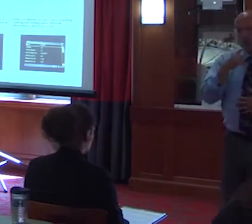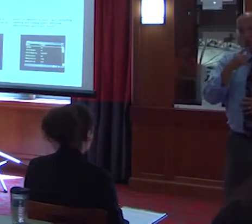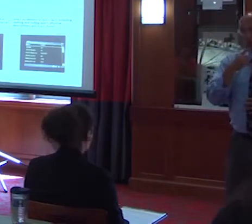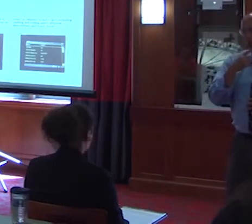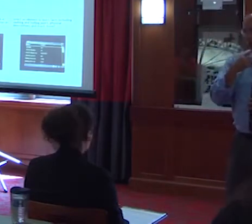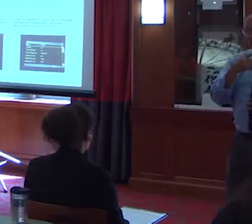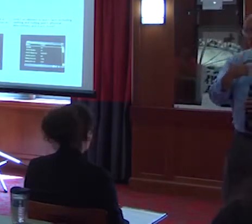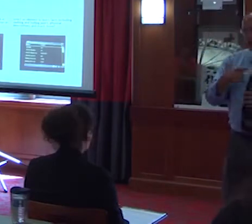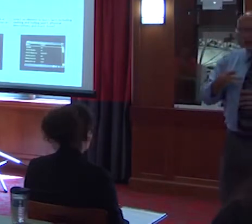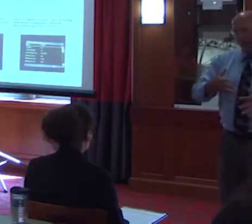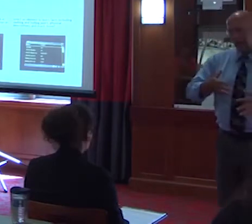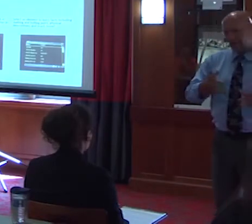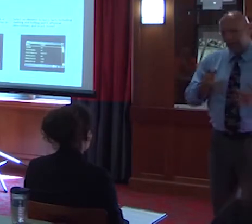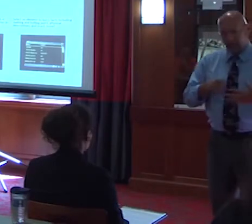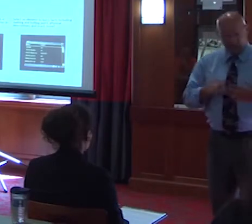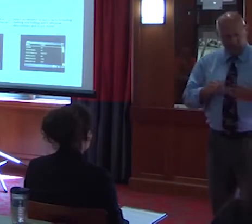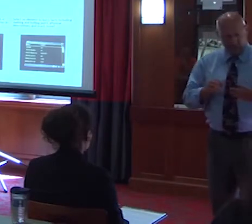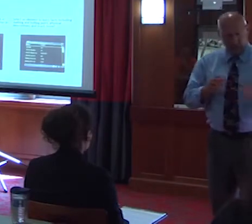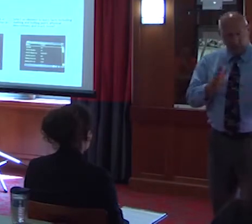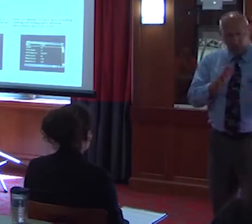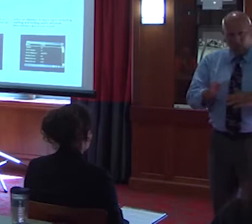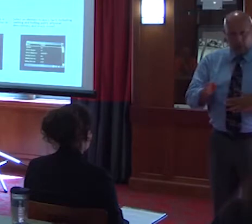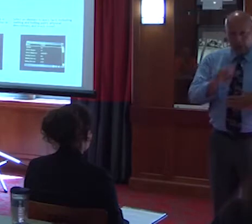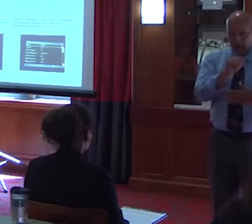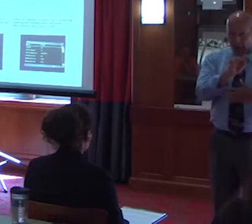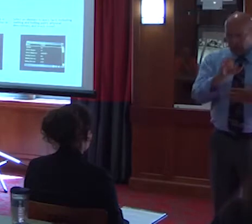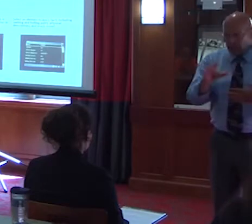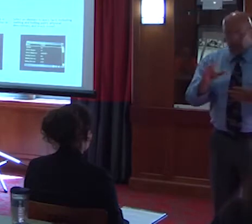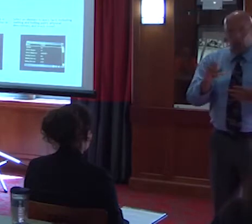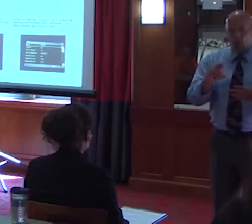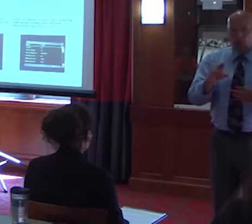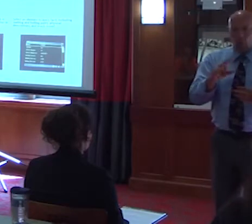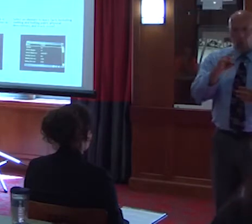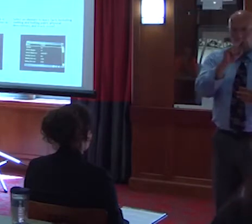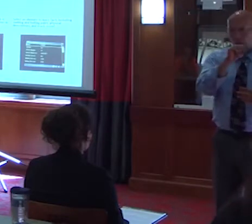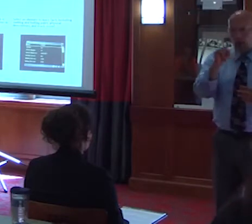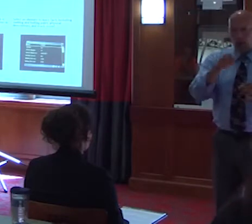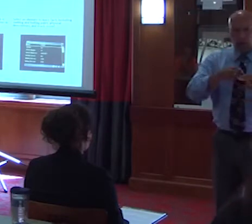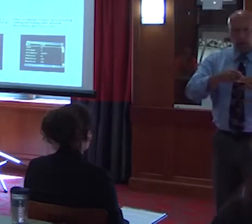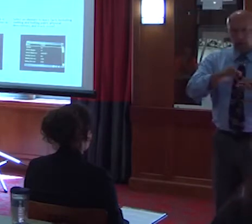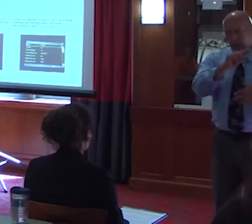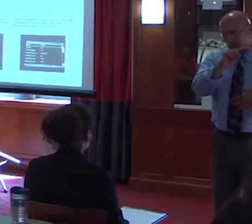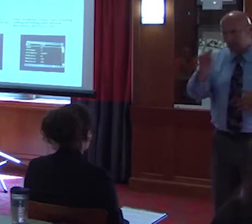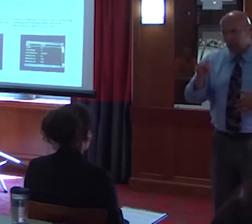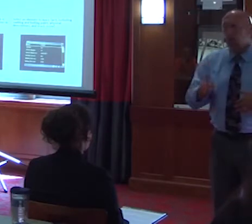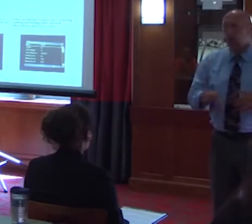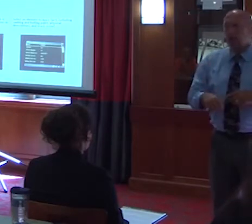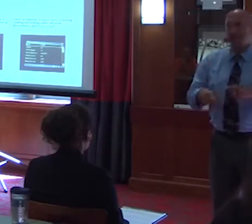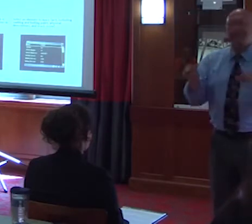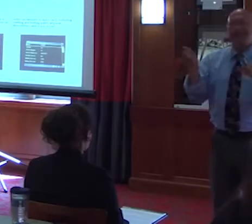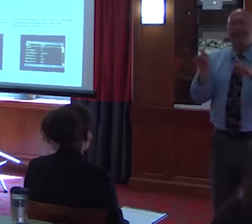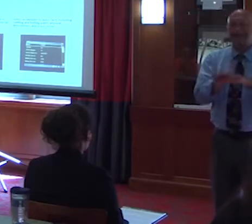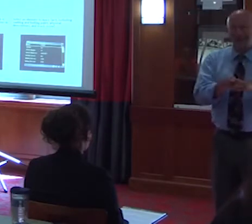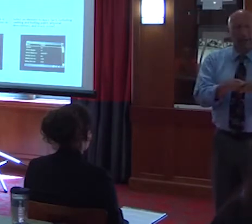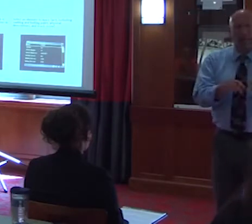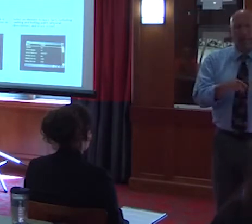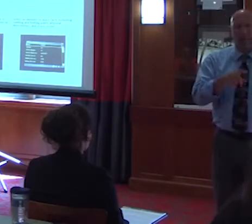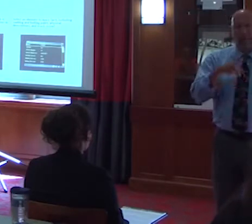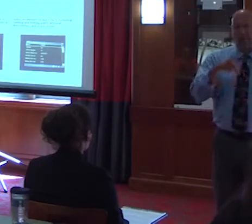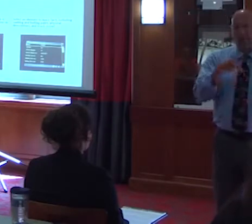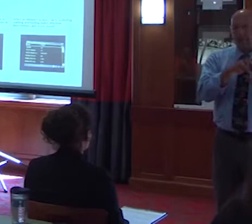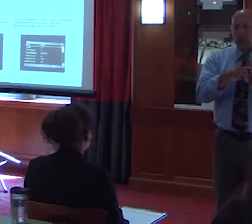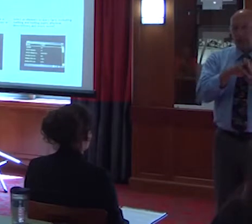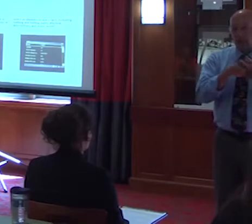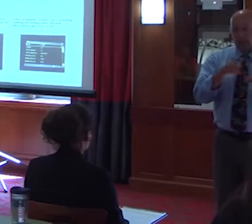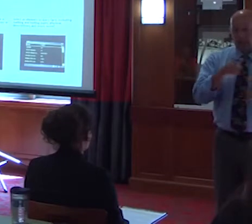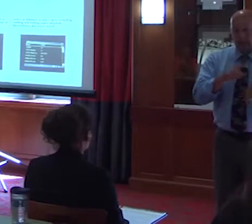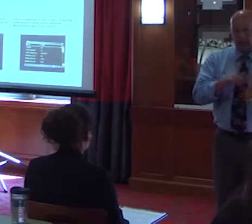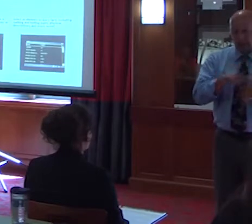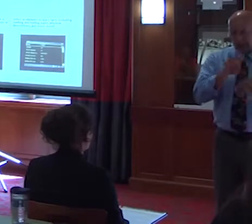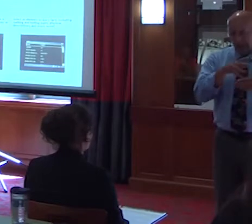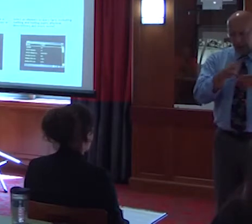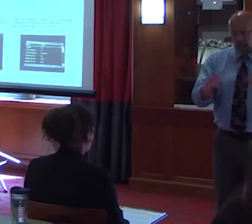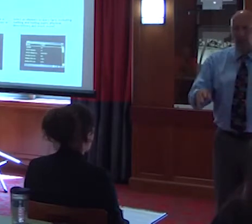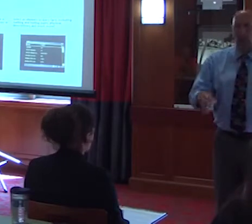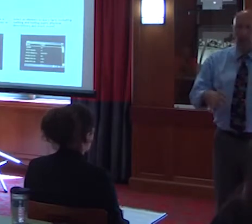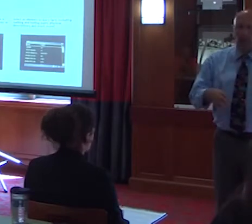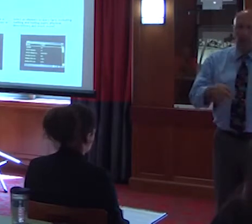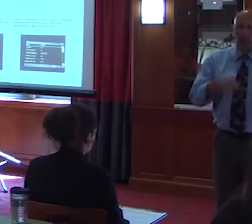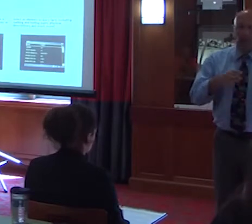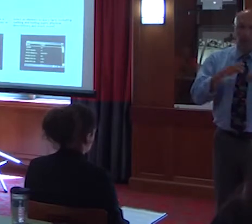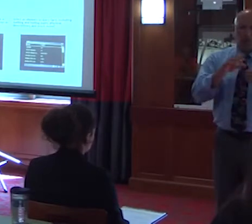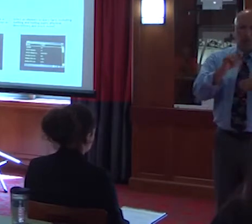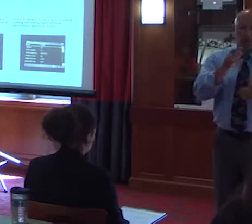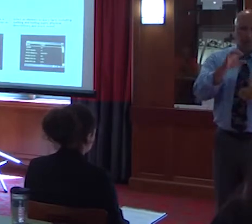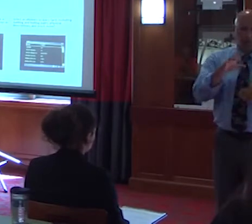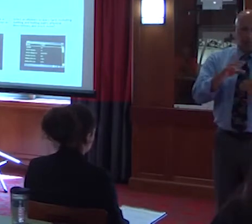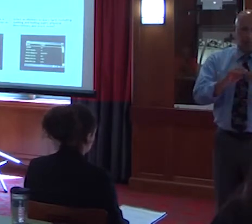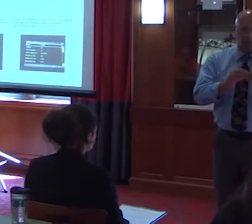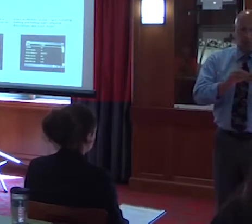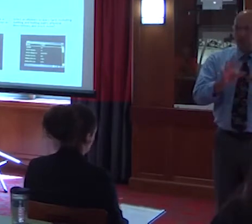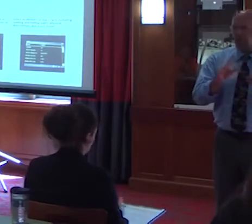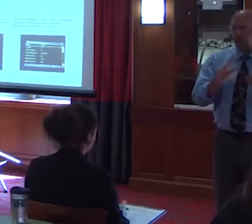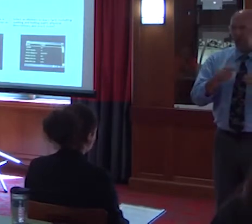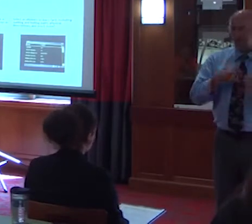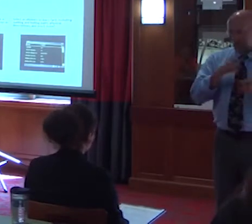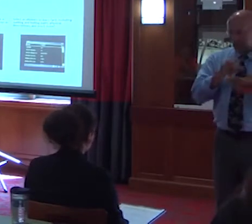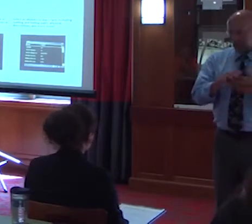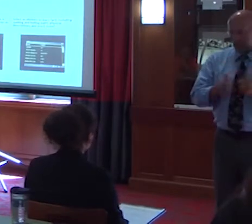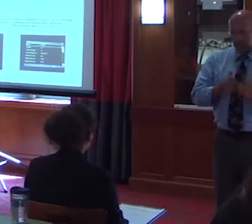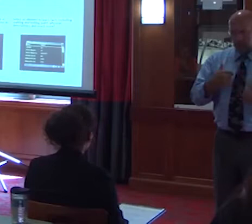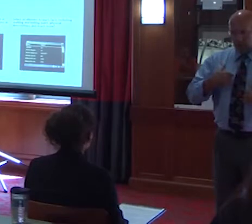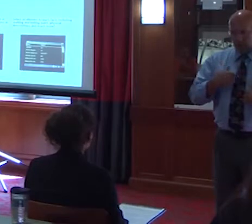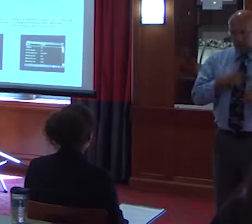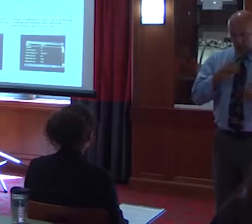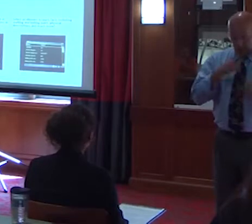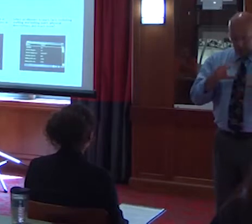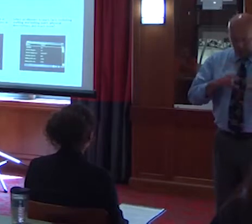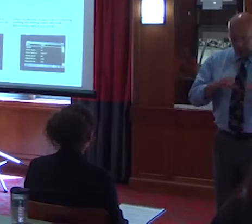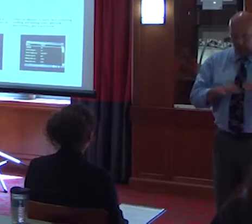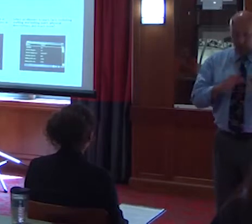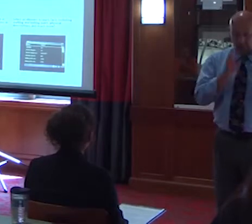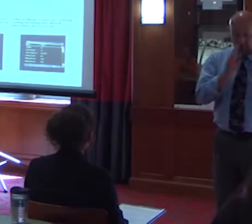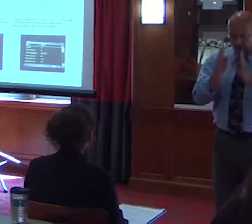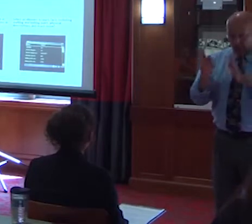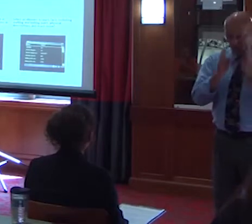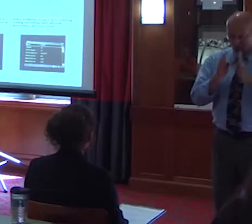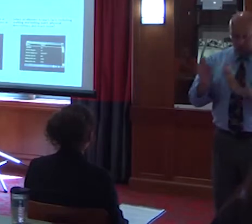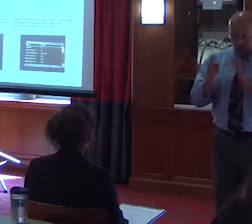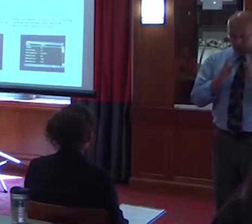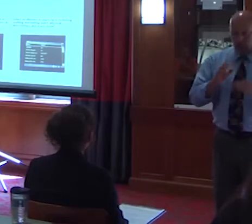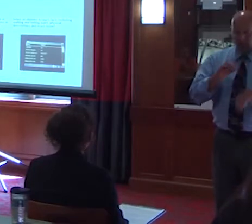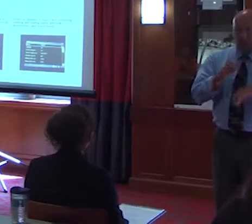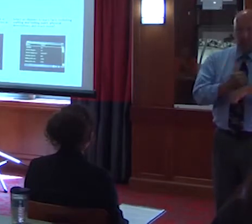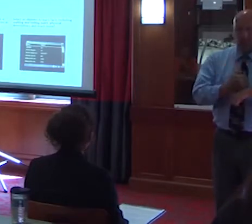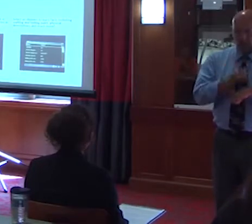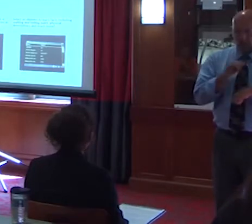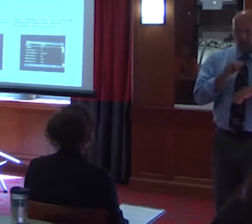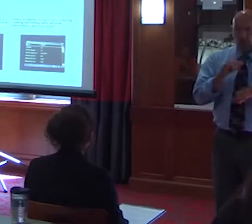how to do your math.